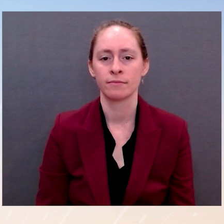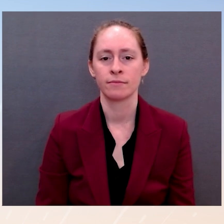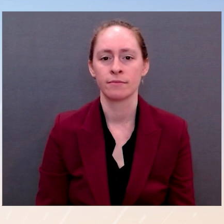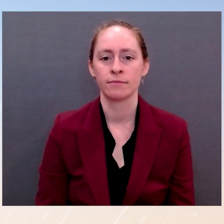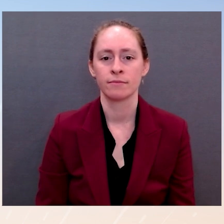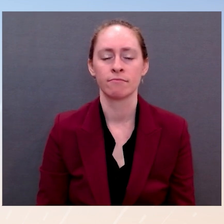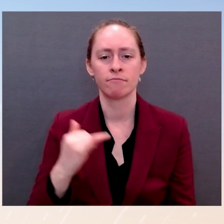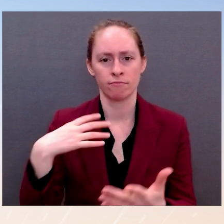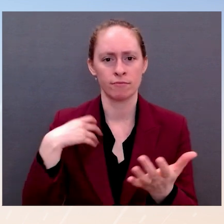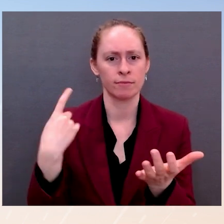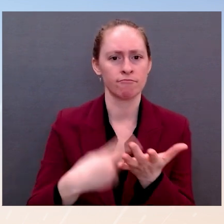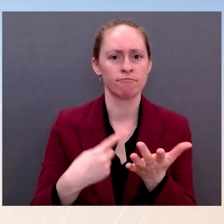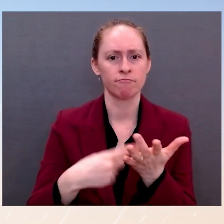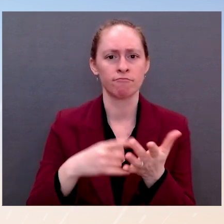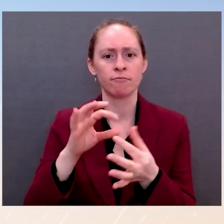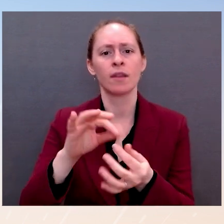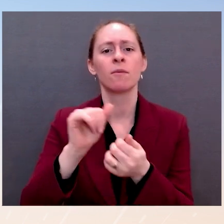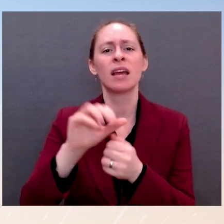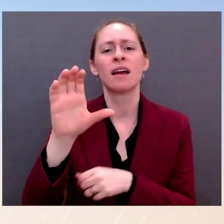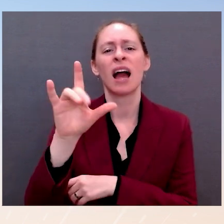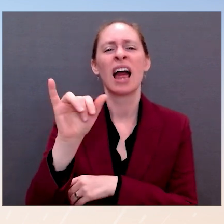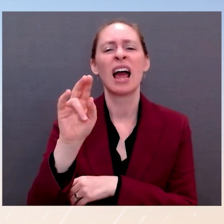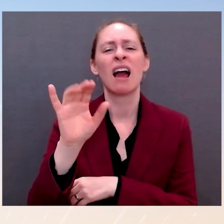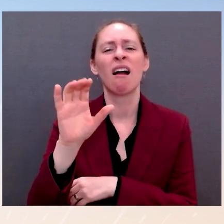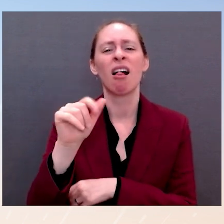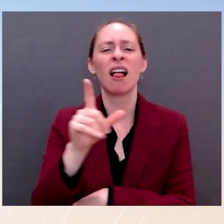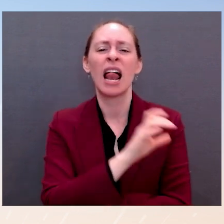and how important it is in terms of black people